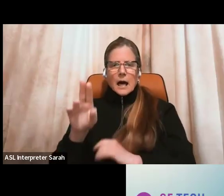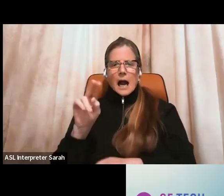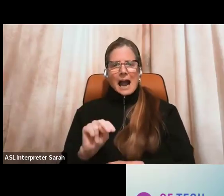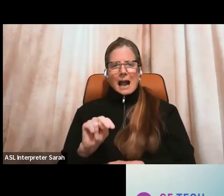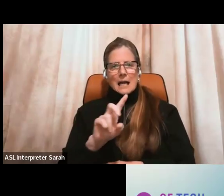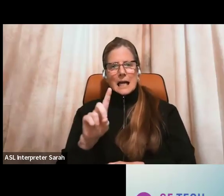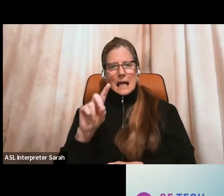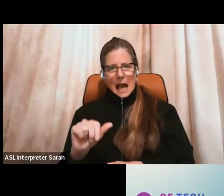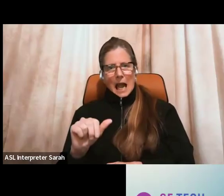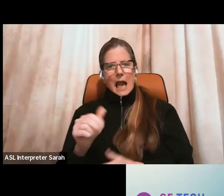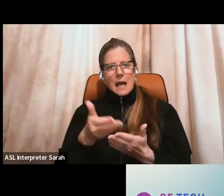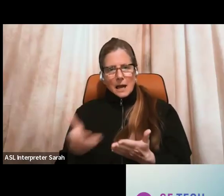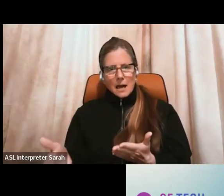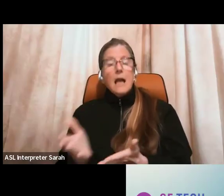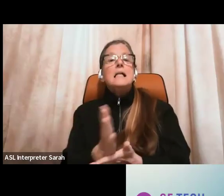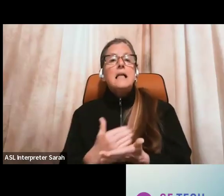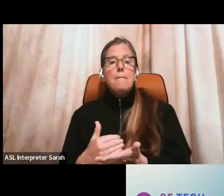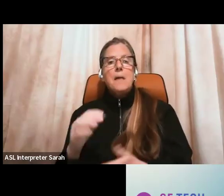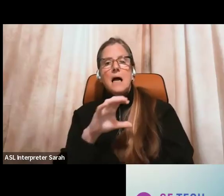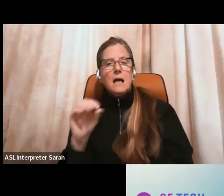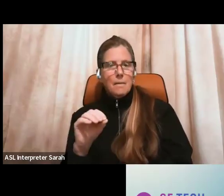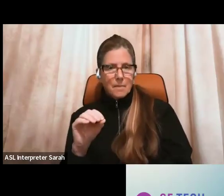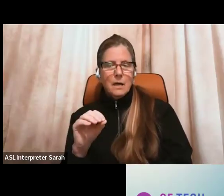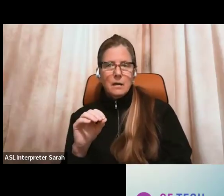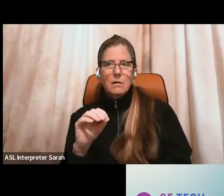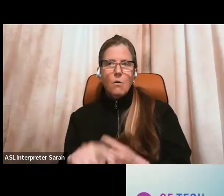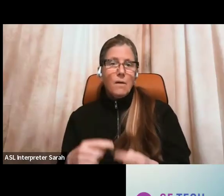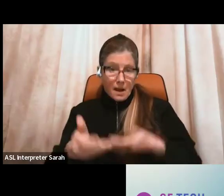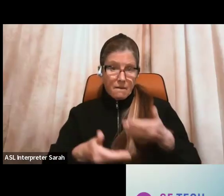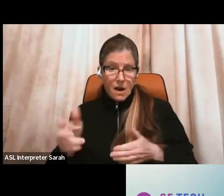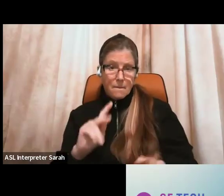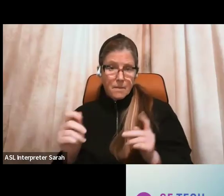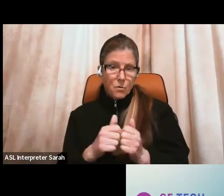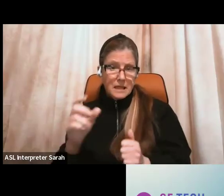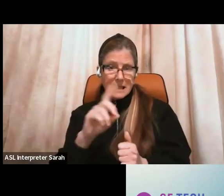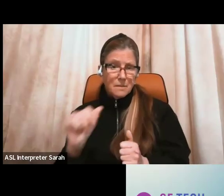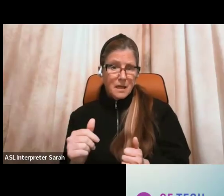with some companies, when they're engaging people with disabilities at the beginning of a process,